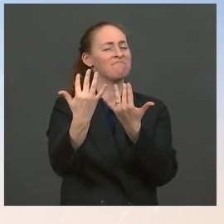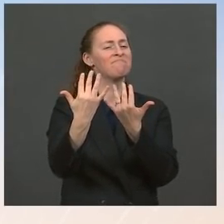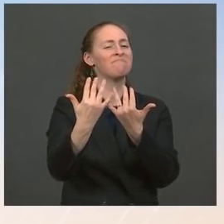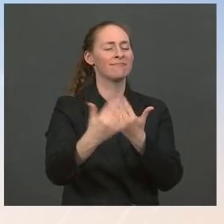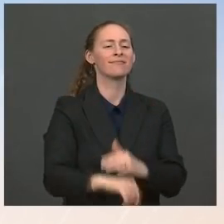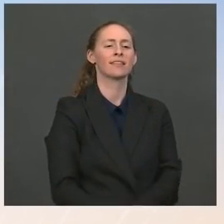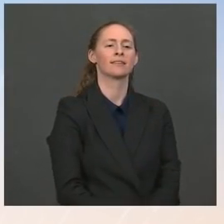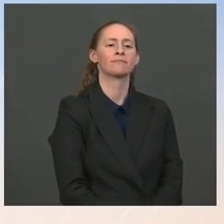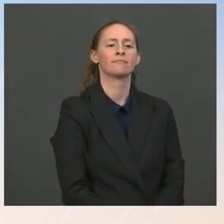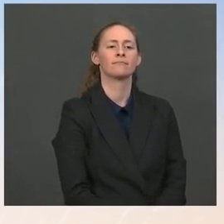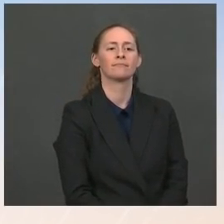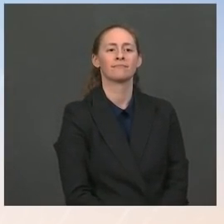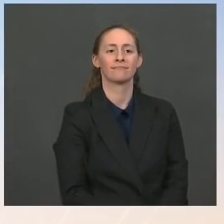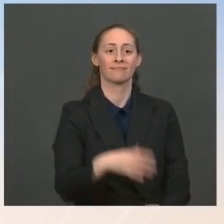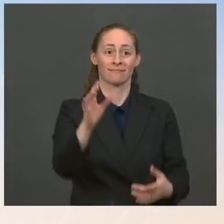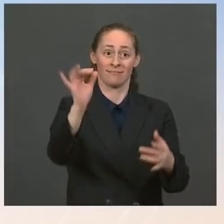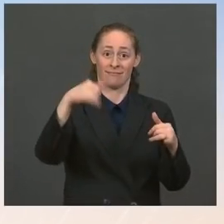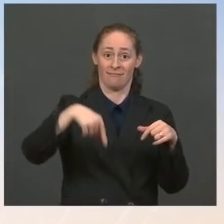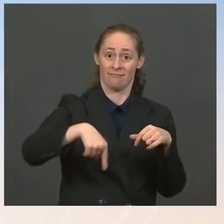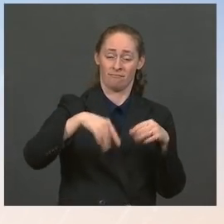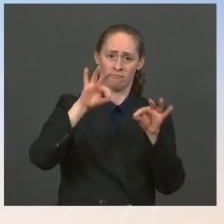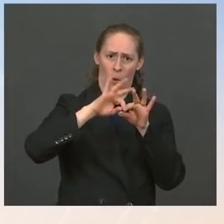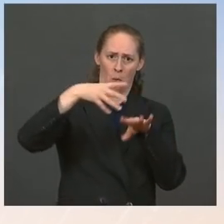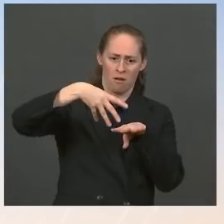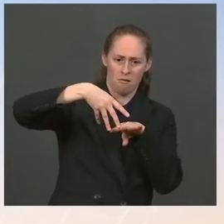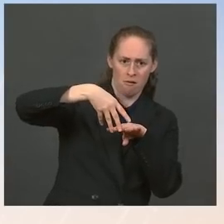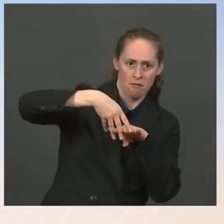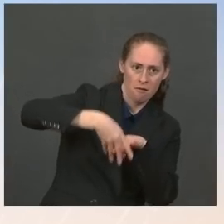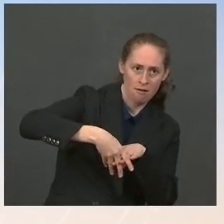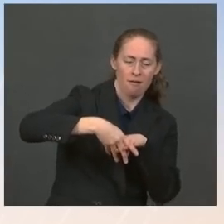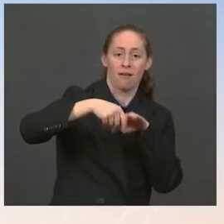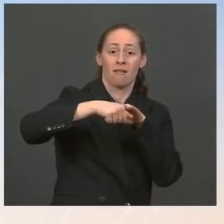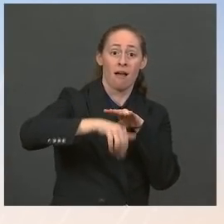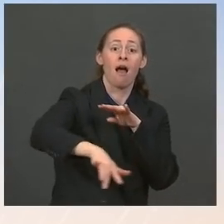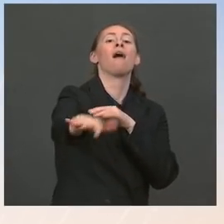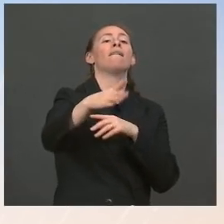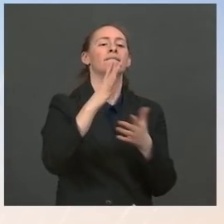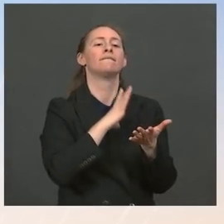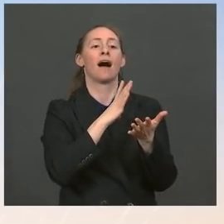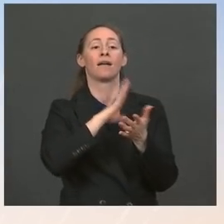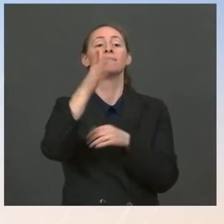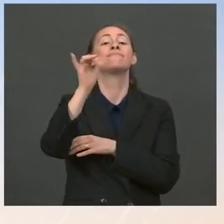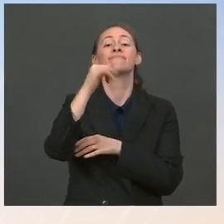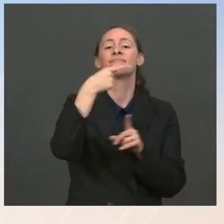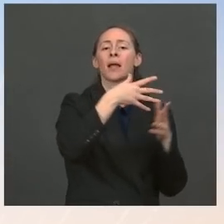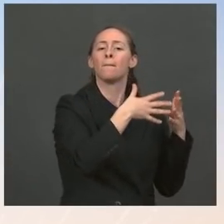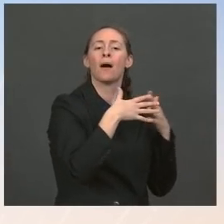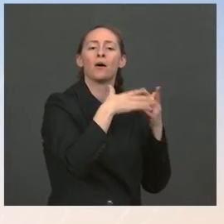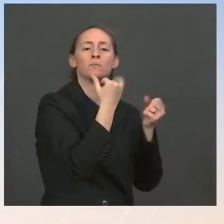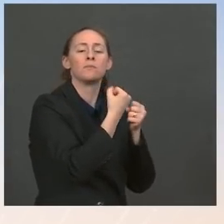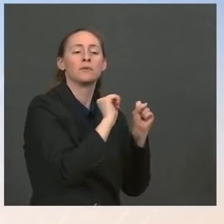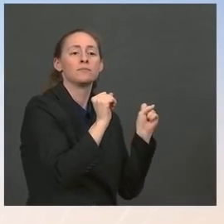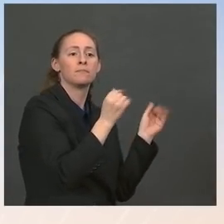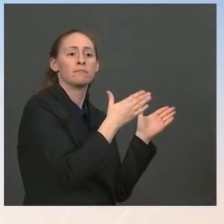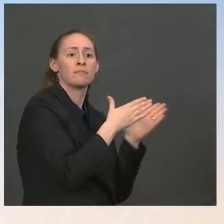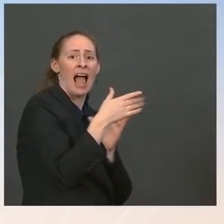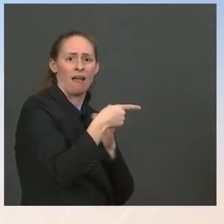implementing this is critical and important to us. If you look at the American Rescue Plan, which we believe was a success, that's one of the reasons